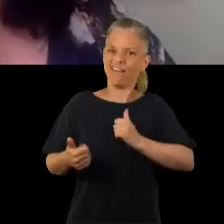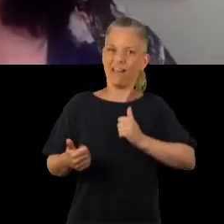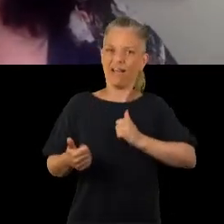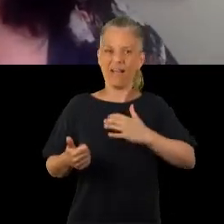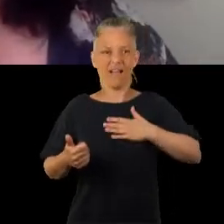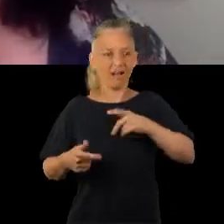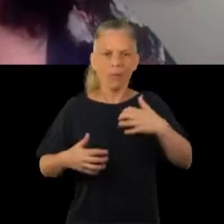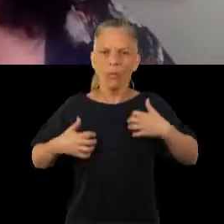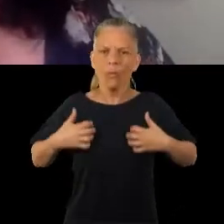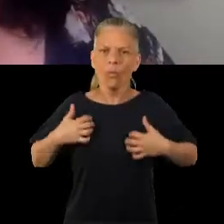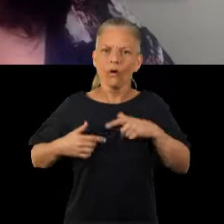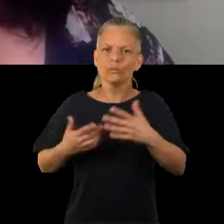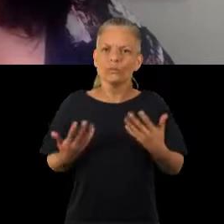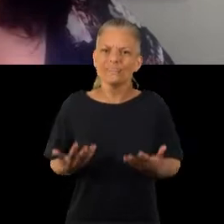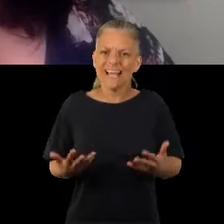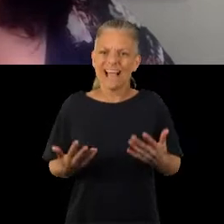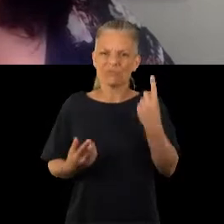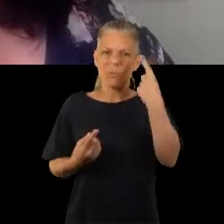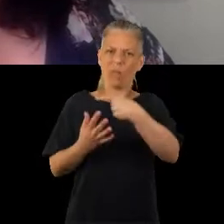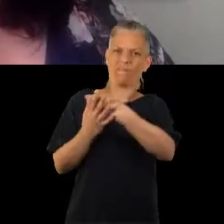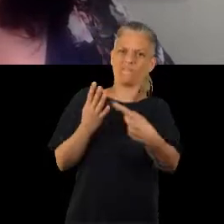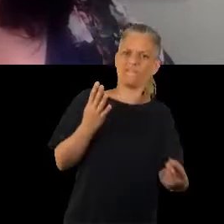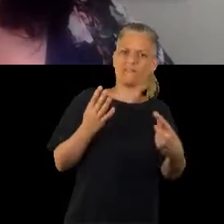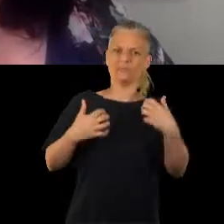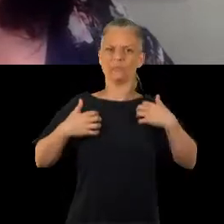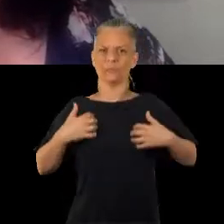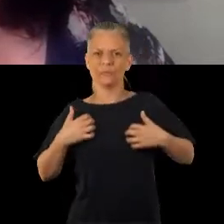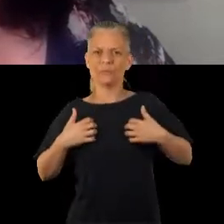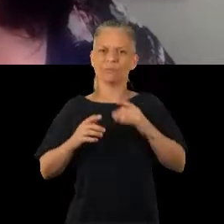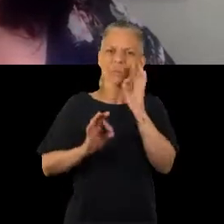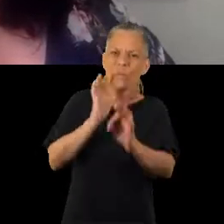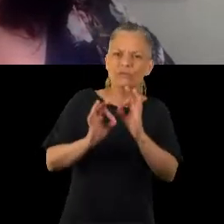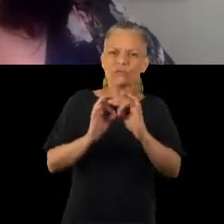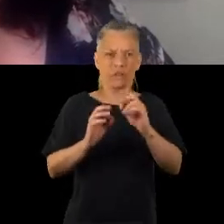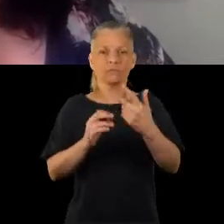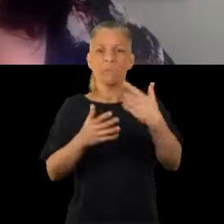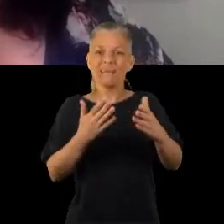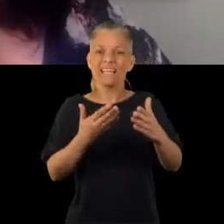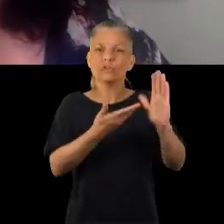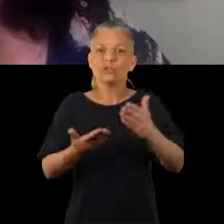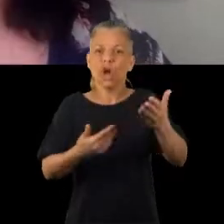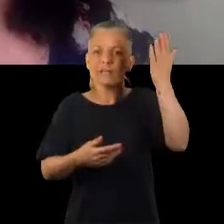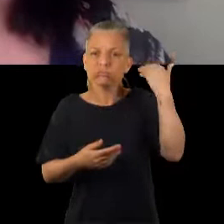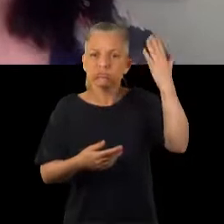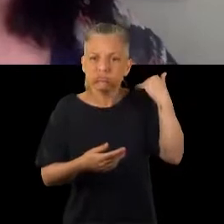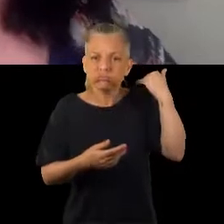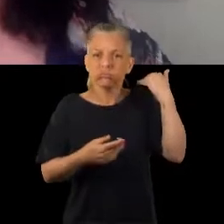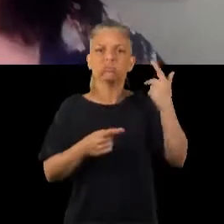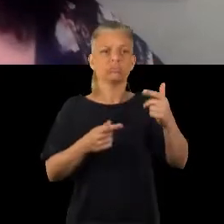Yeah, that’s really interesting, there’s an awful lot of people that I speak to that are delivering peer, that have had that variety in terms of their background that’s kind of led